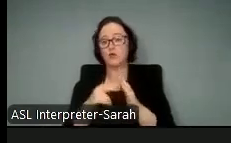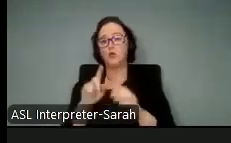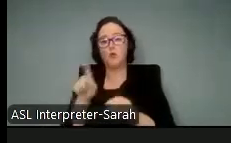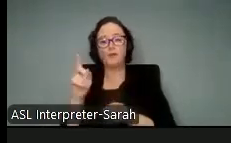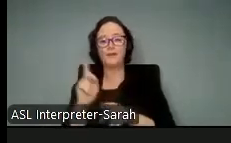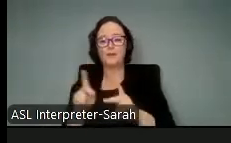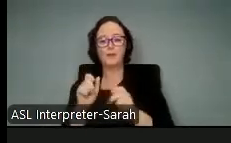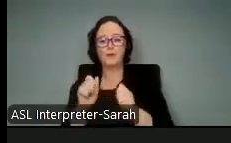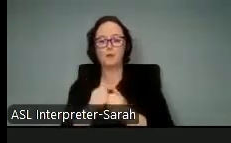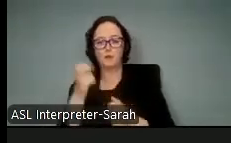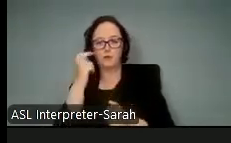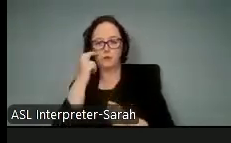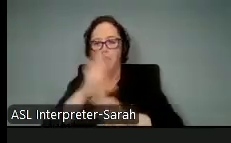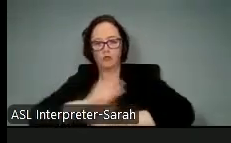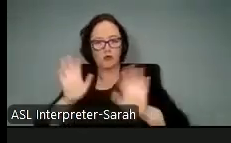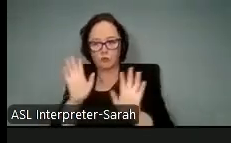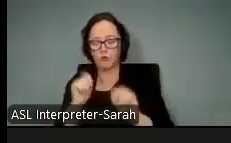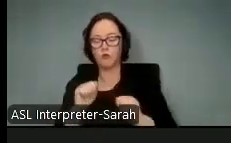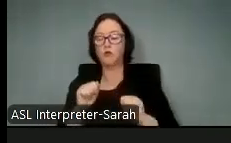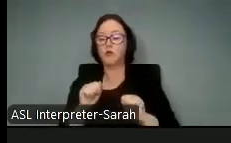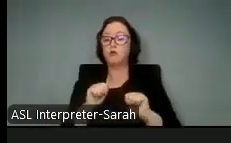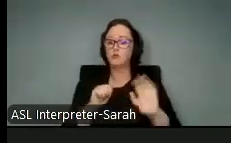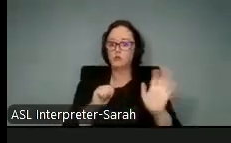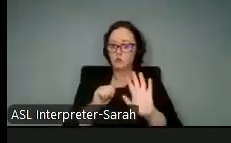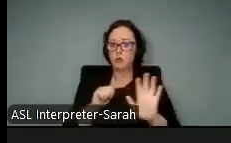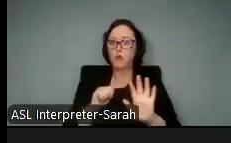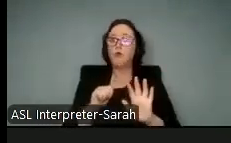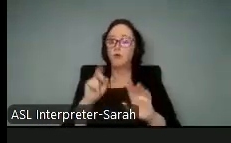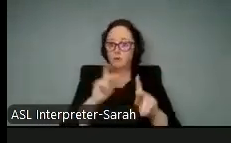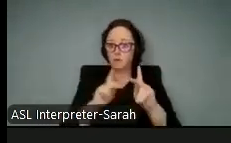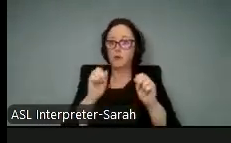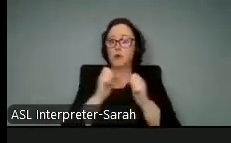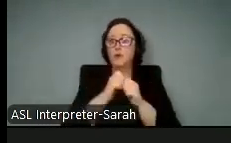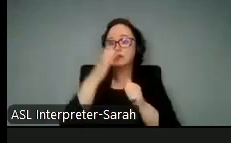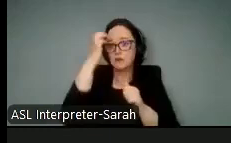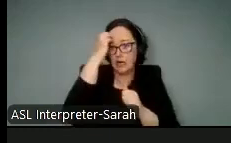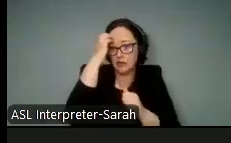of people with cognitive disabilities needing images, because I need them,